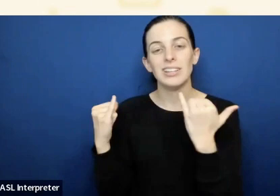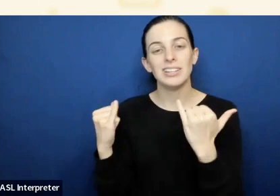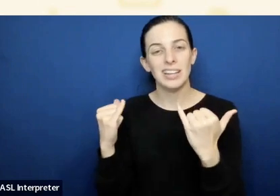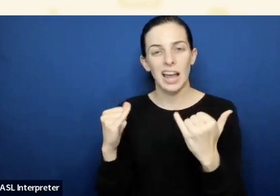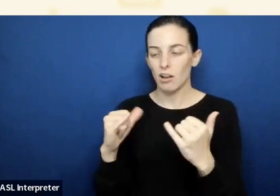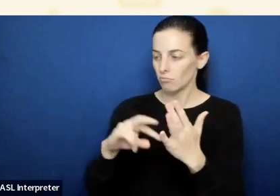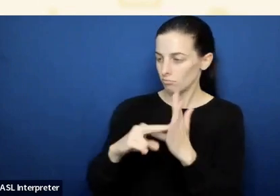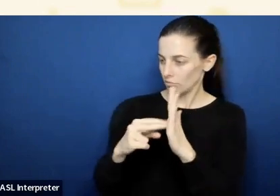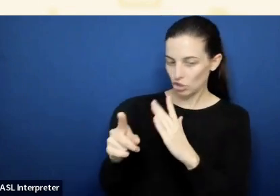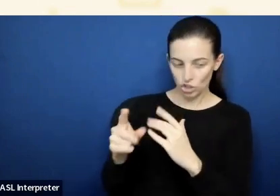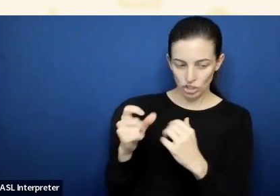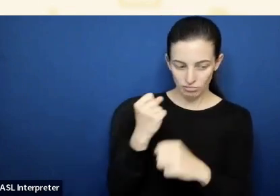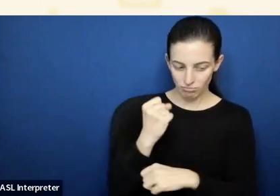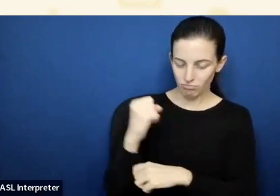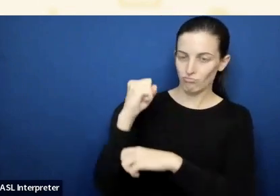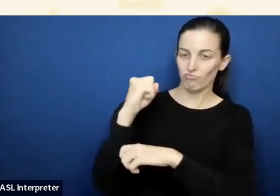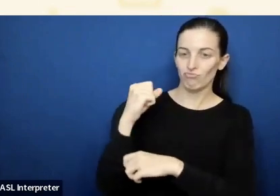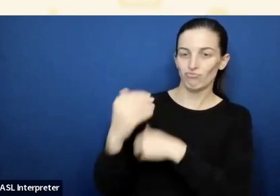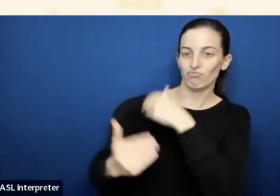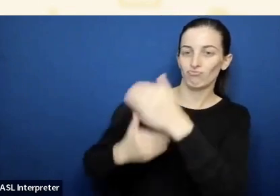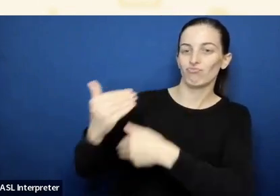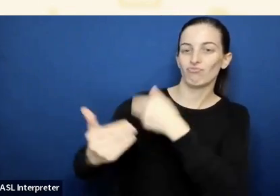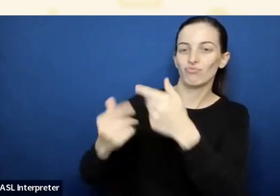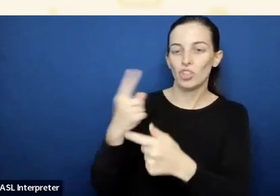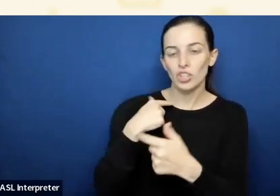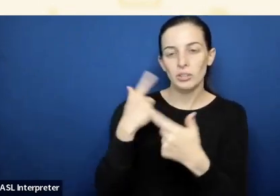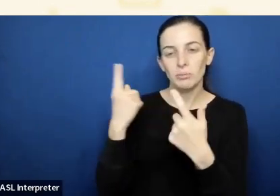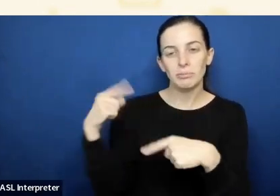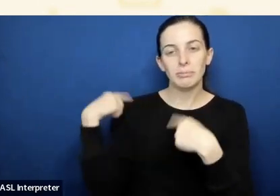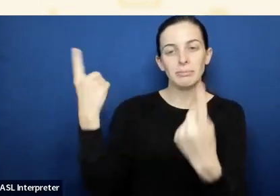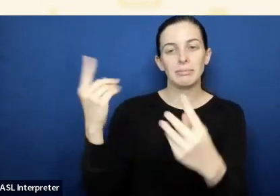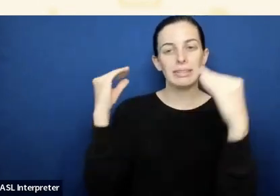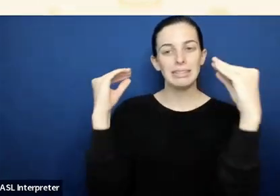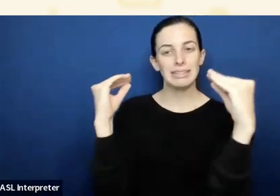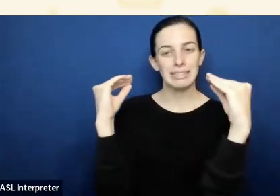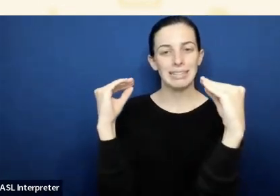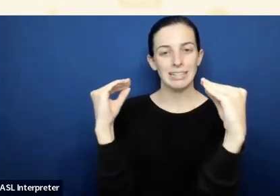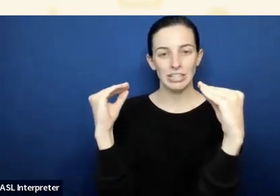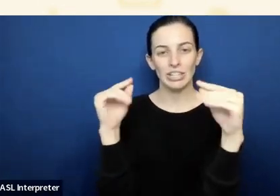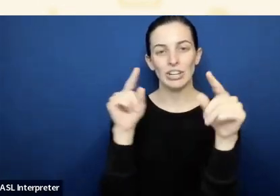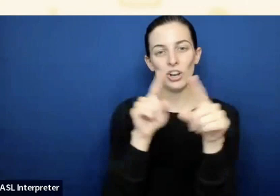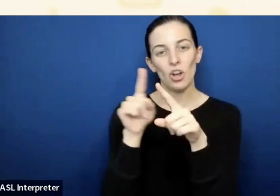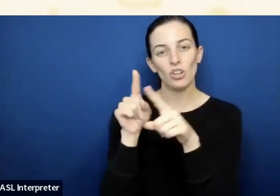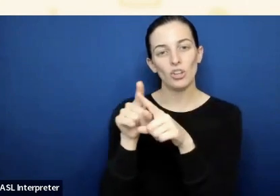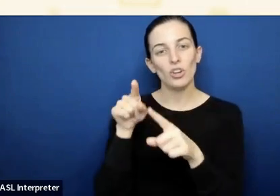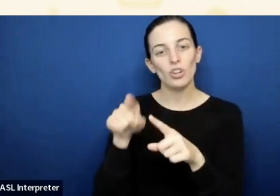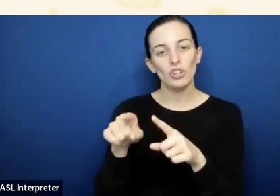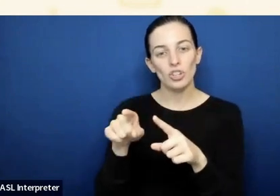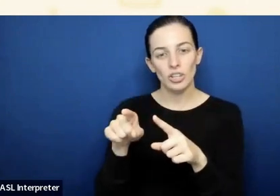In addition to her work in consulting, teaching, and organizing events, she is exploring surface pattern design